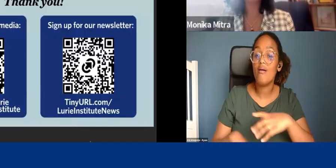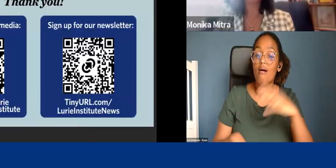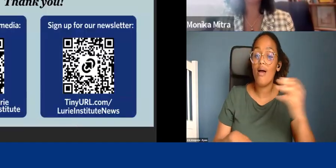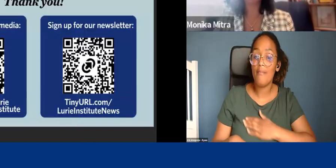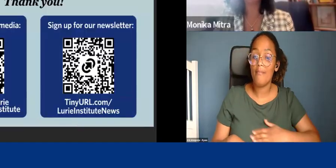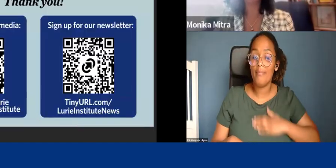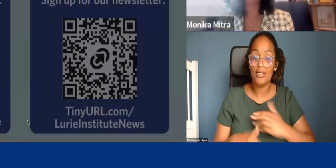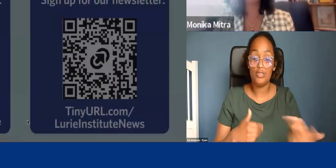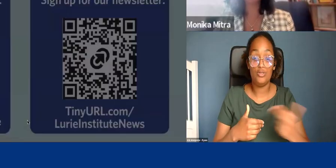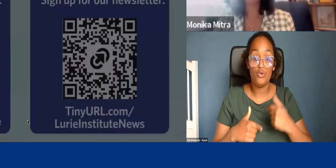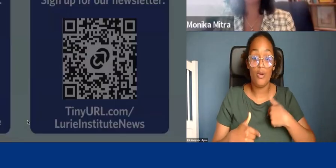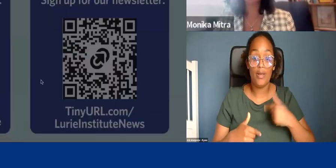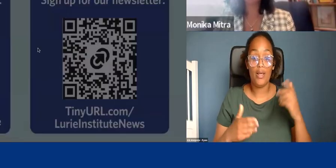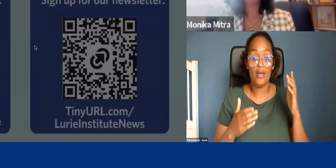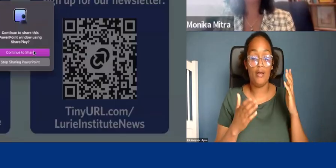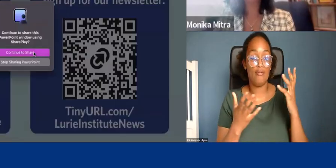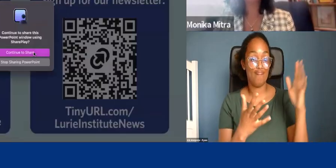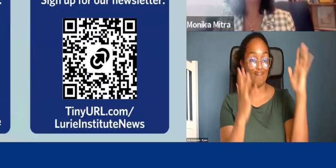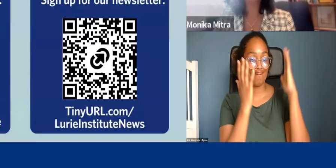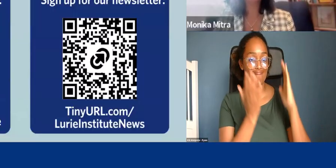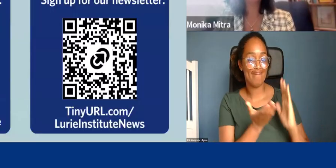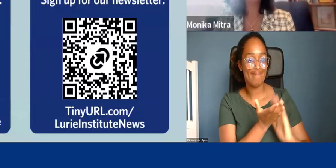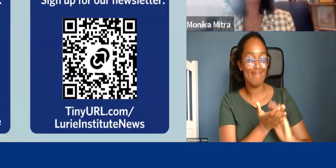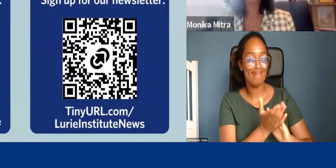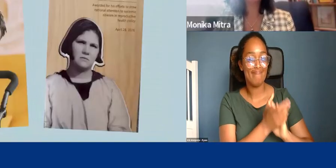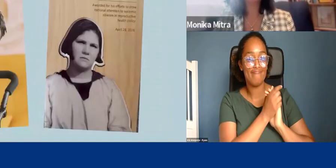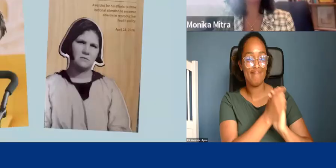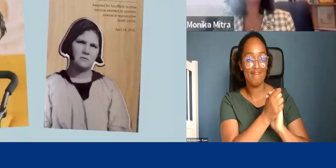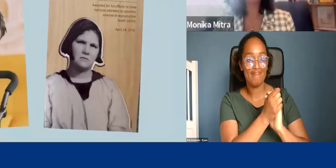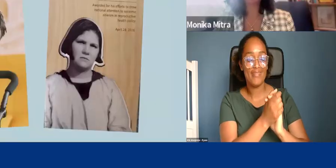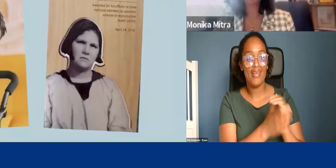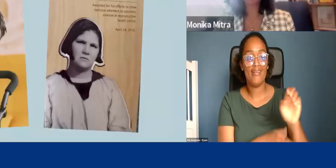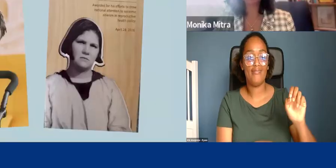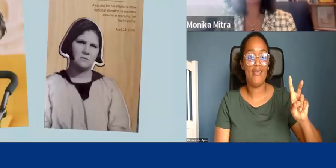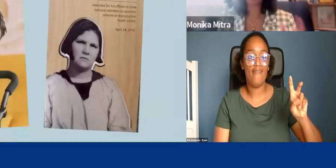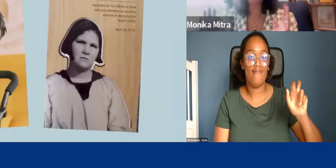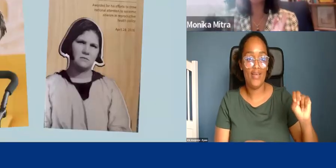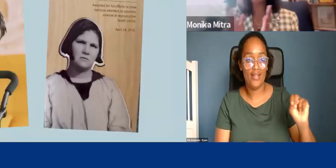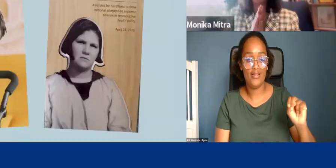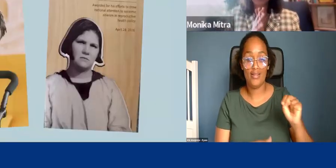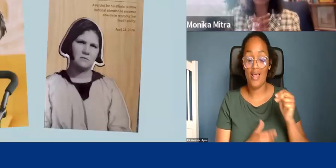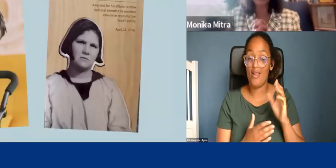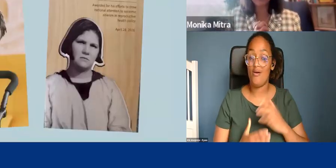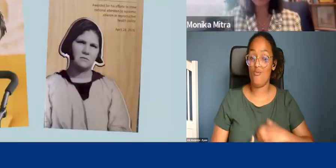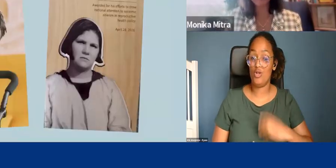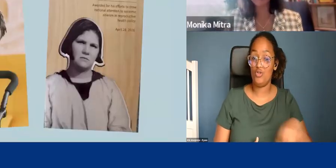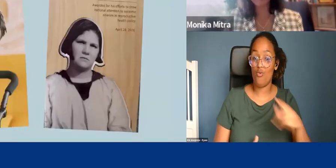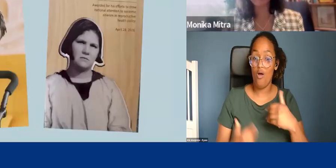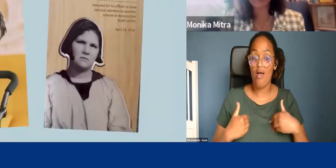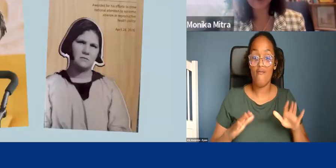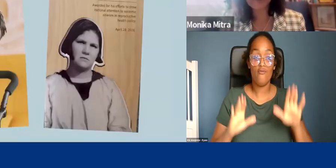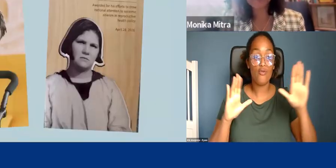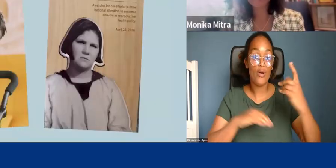congratulating Evan and wish everyone a great day. So Evan, congratulations and thank you.